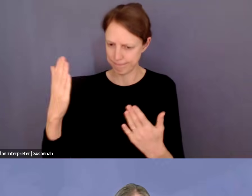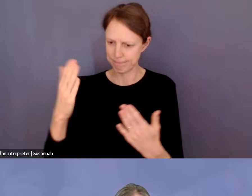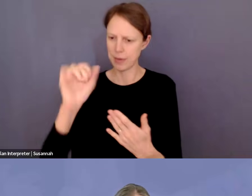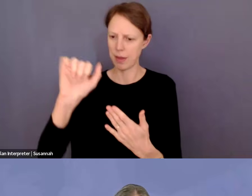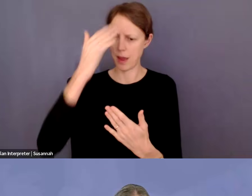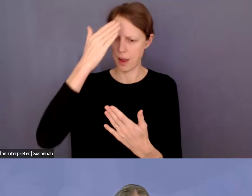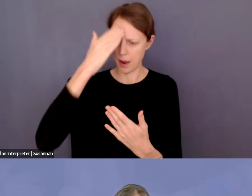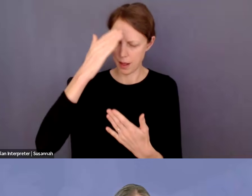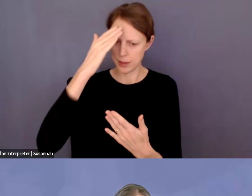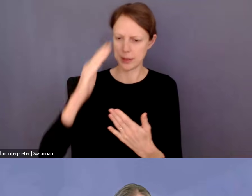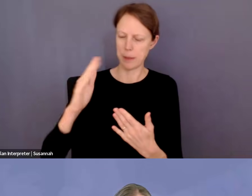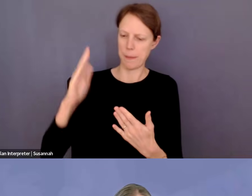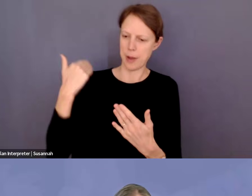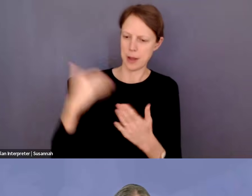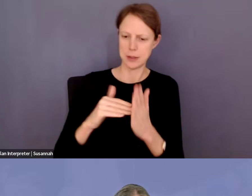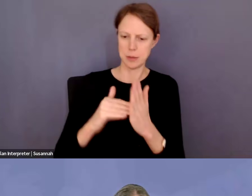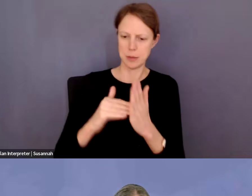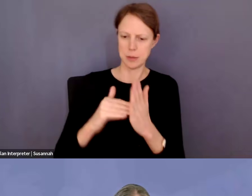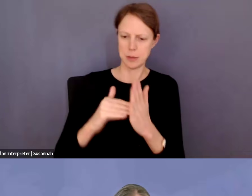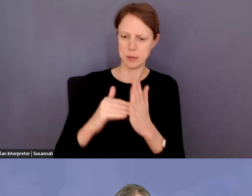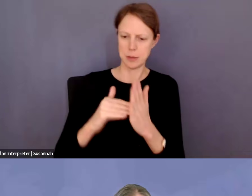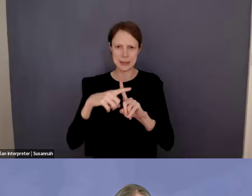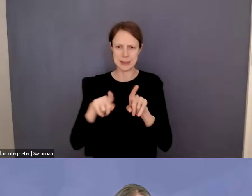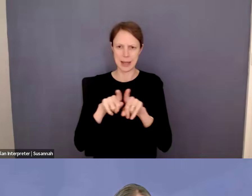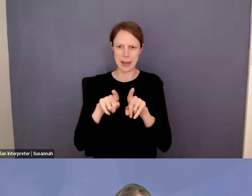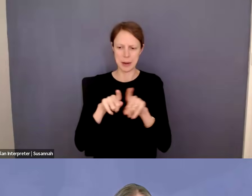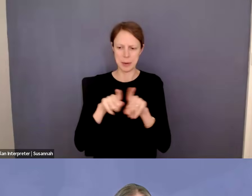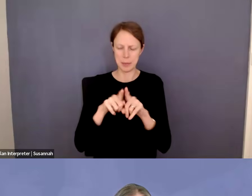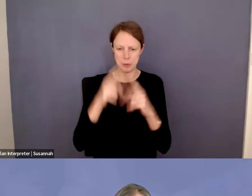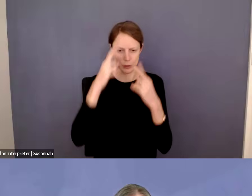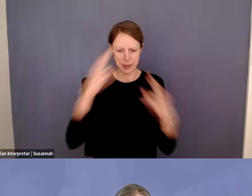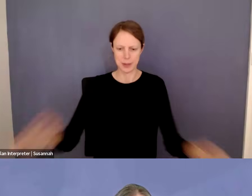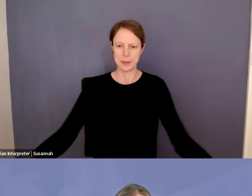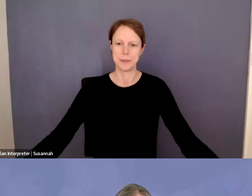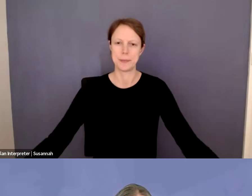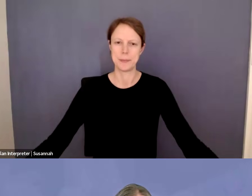and extend that respect to any First Nations people joining us today. Before we get into